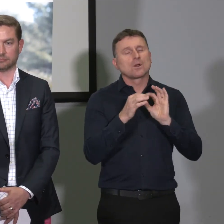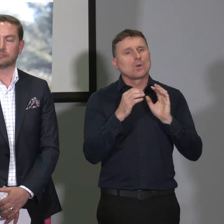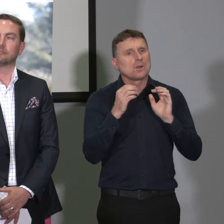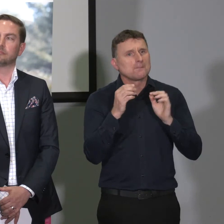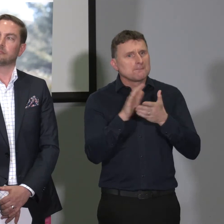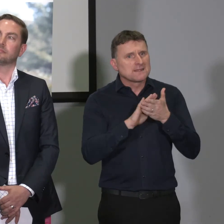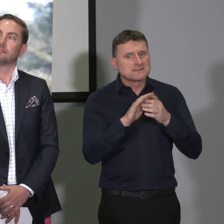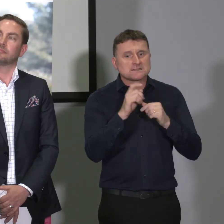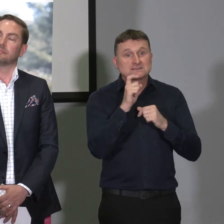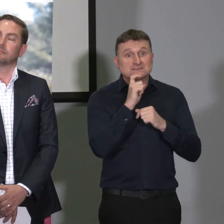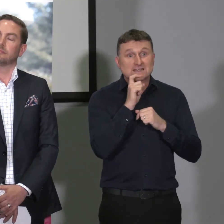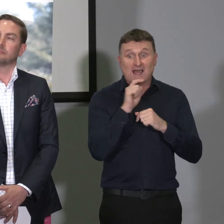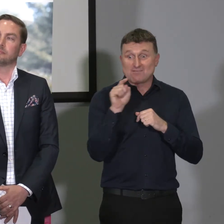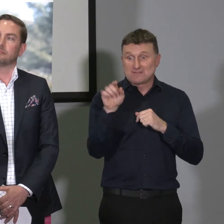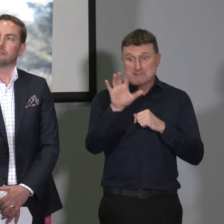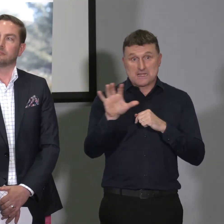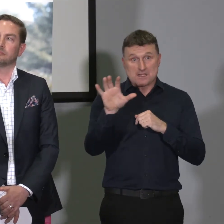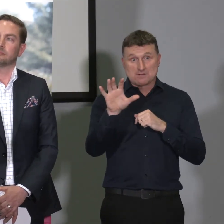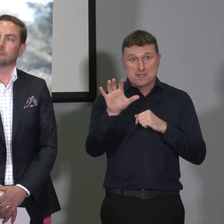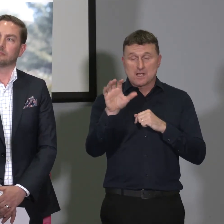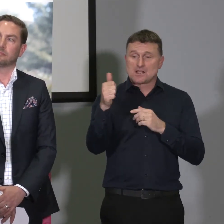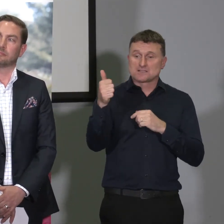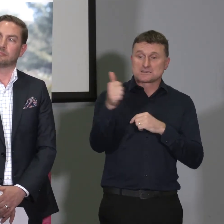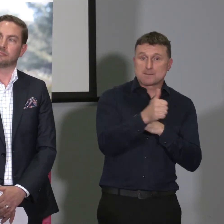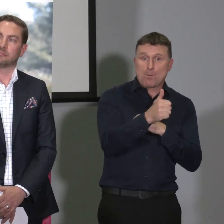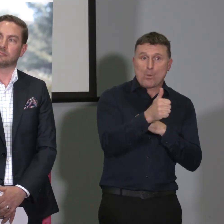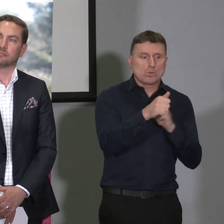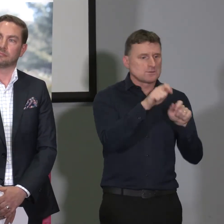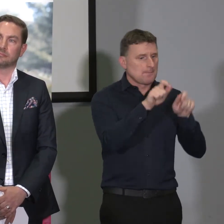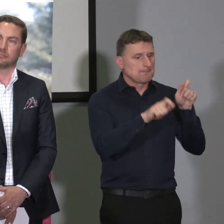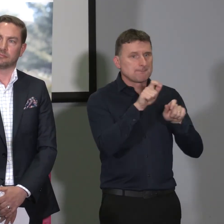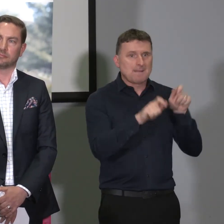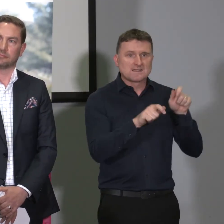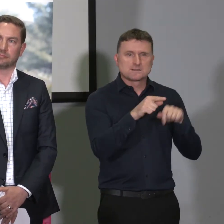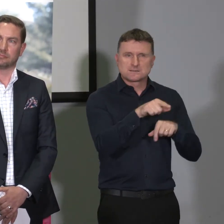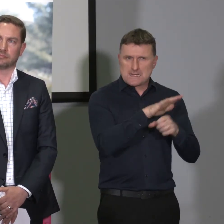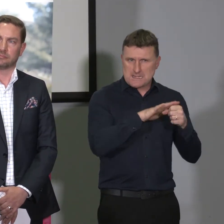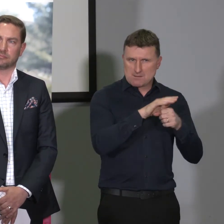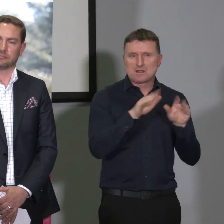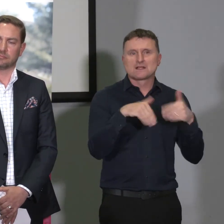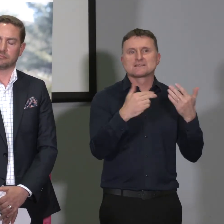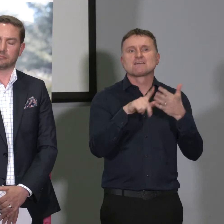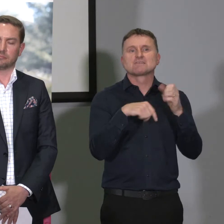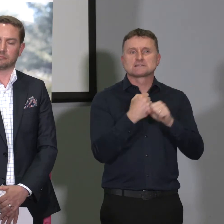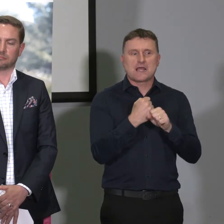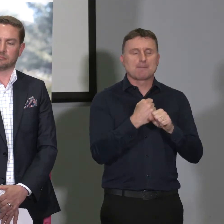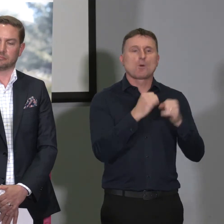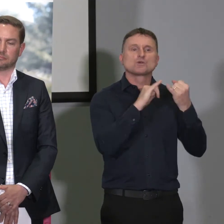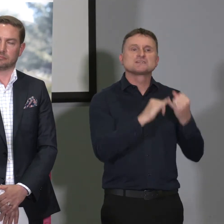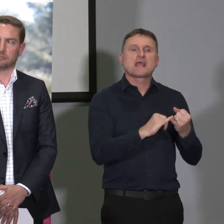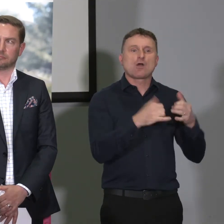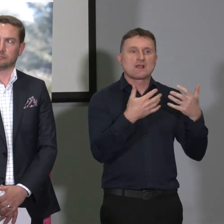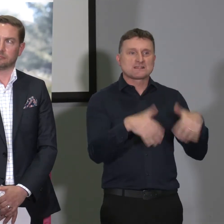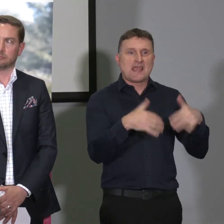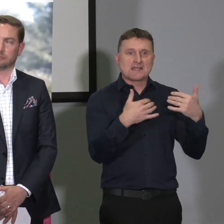this regionally and nationally. We can work much more collectively, and we're looking at how staff in one area can support patient demands from other areas. For